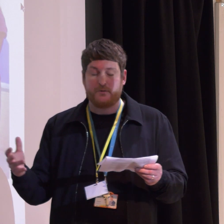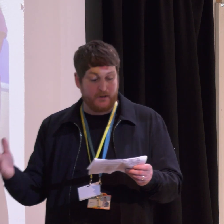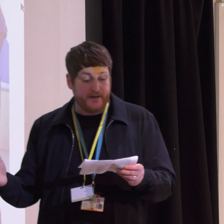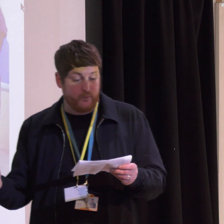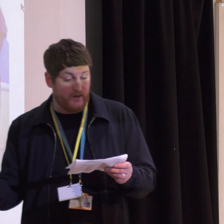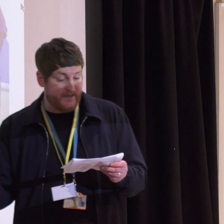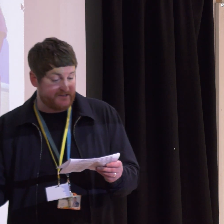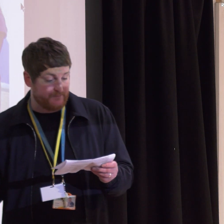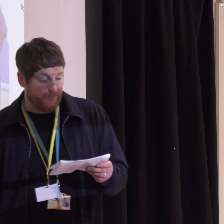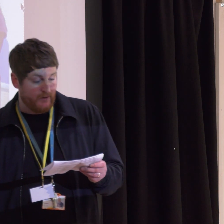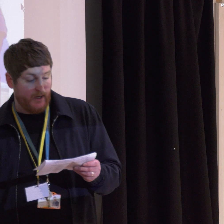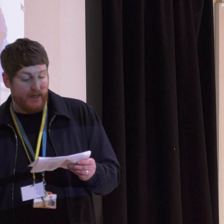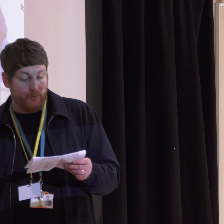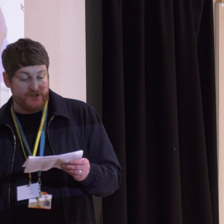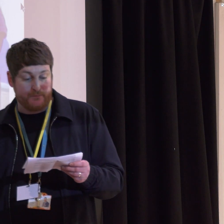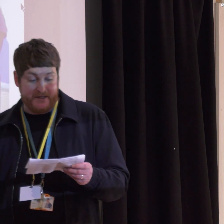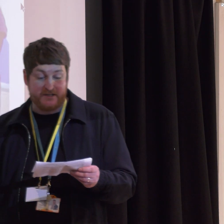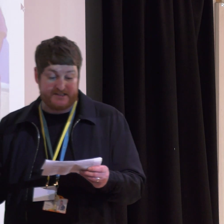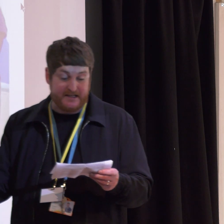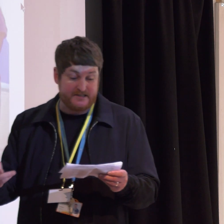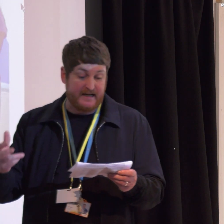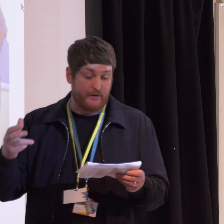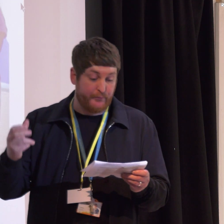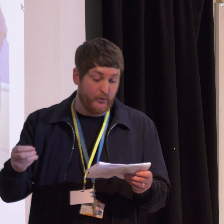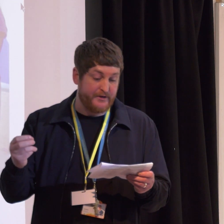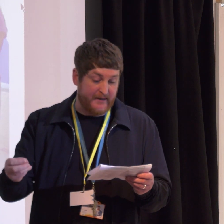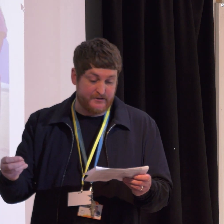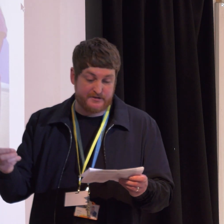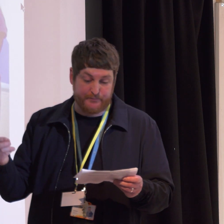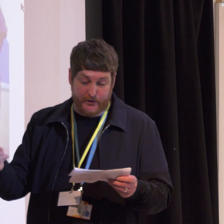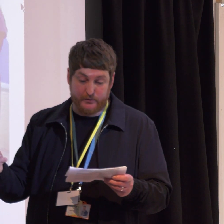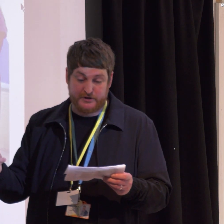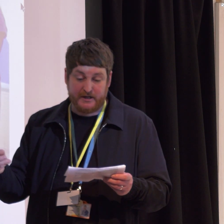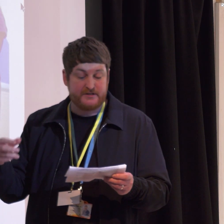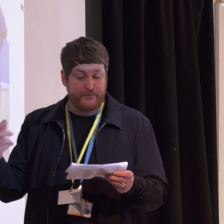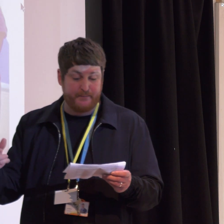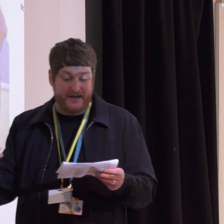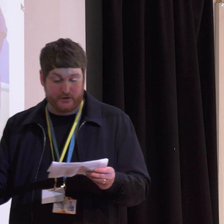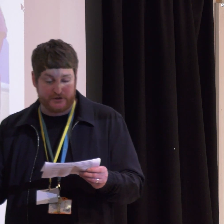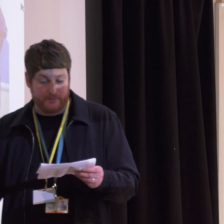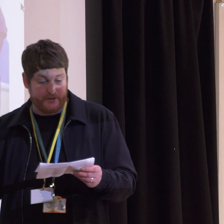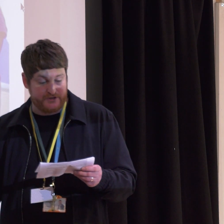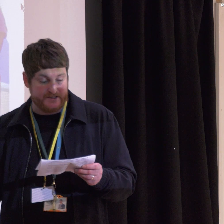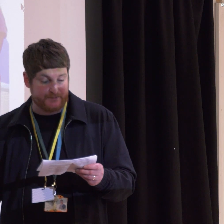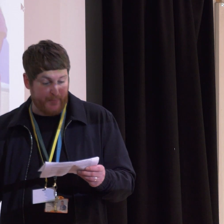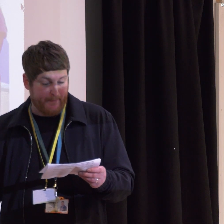So likewise, we should be seeking to have broaden a balanced approach to pedagogical approaches.